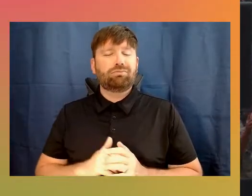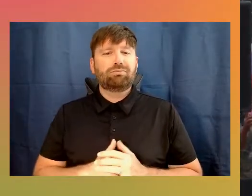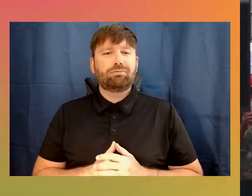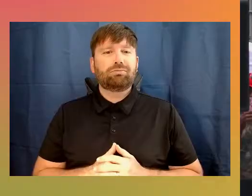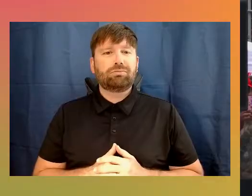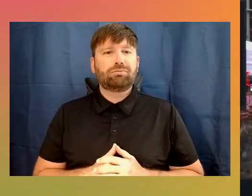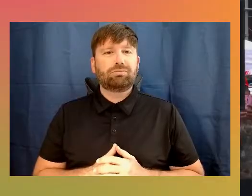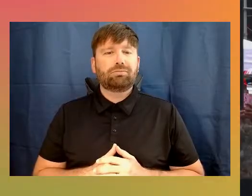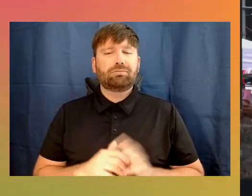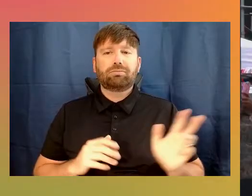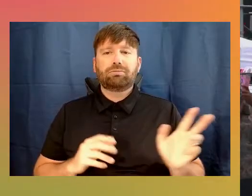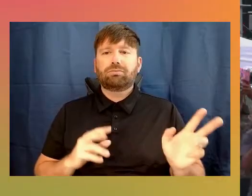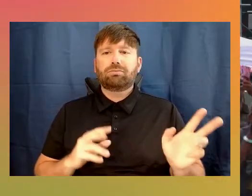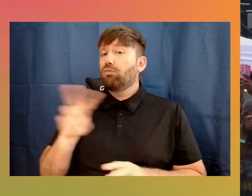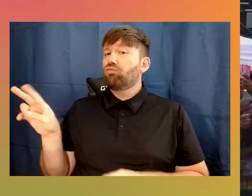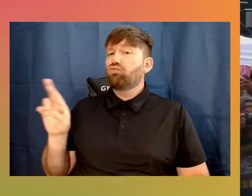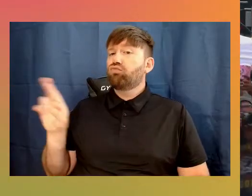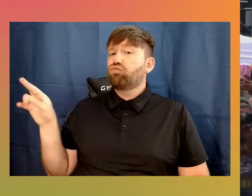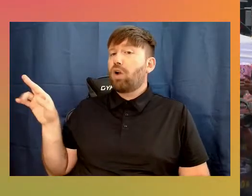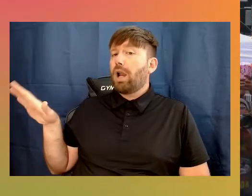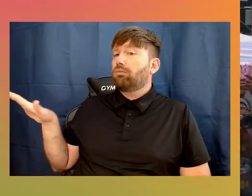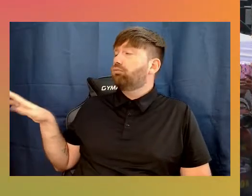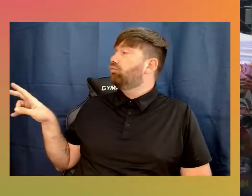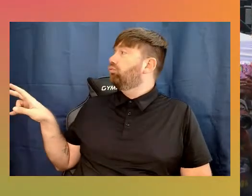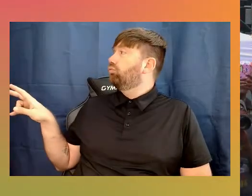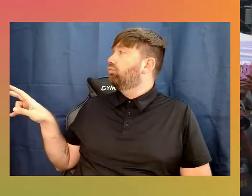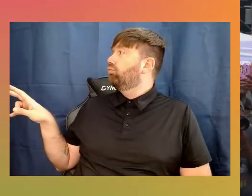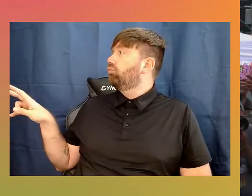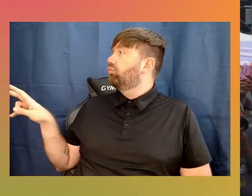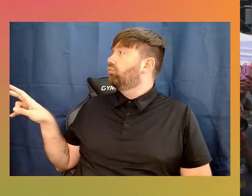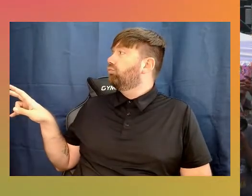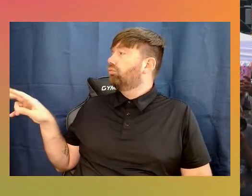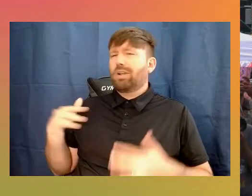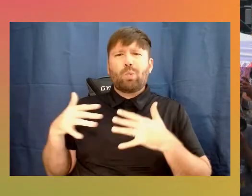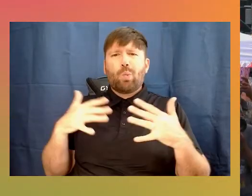ARMS SPREAD OPEN WIDE.